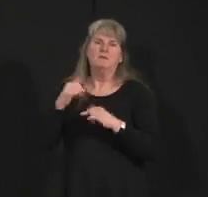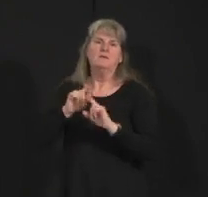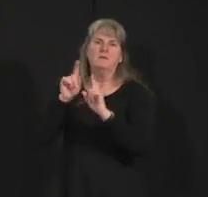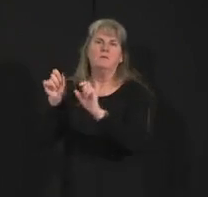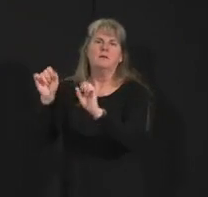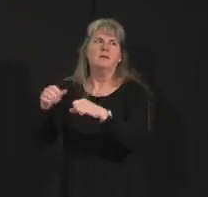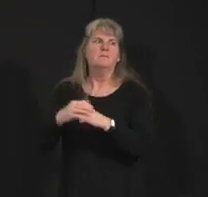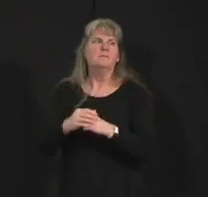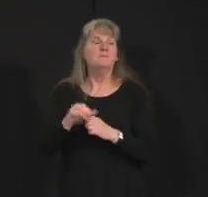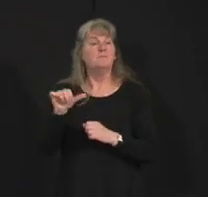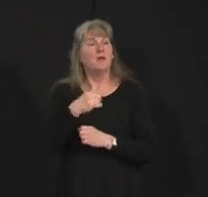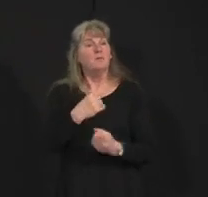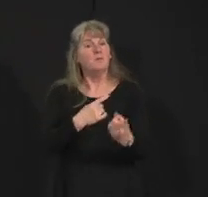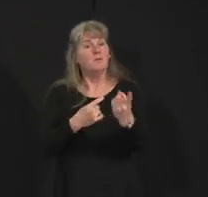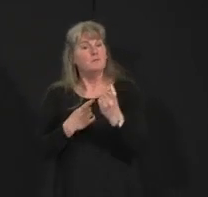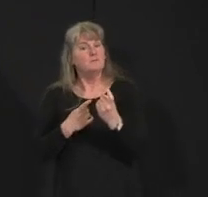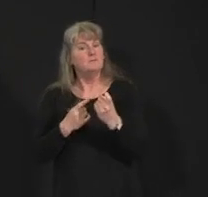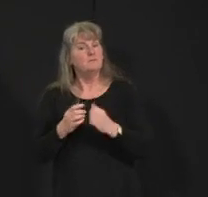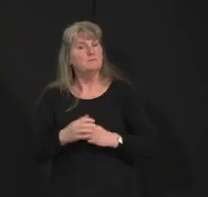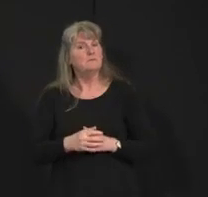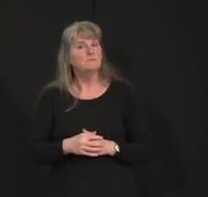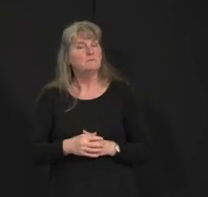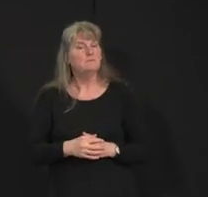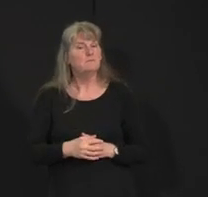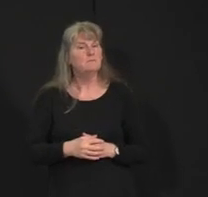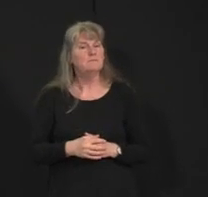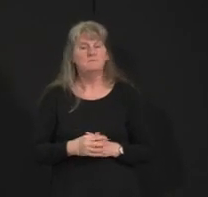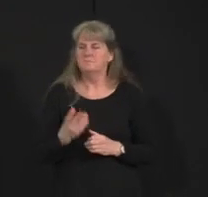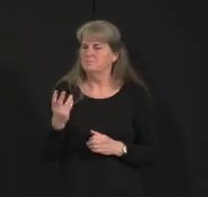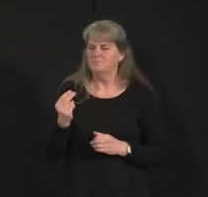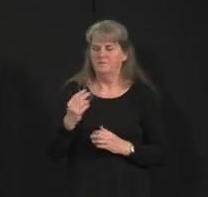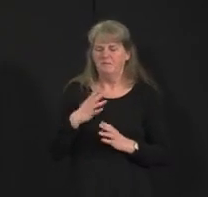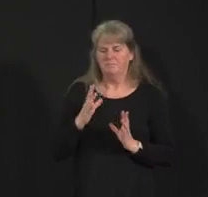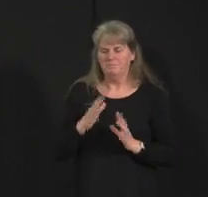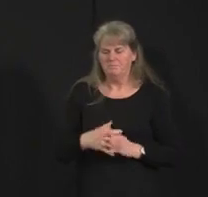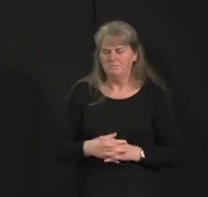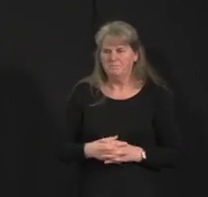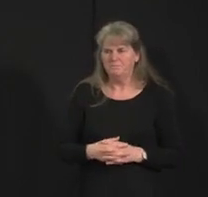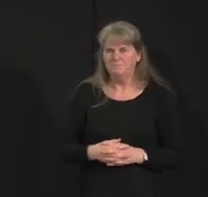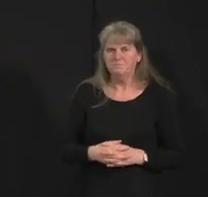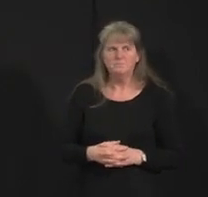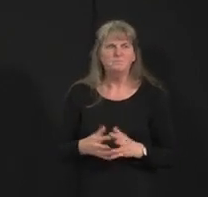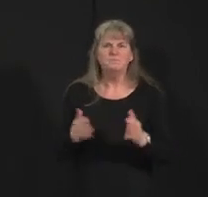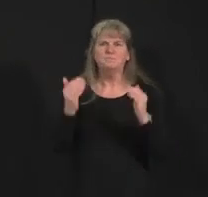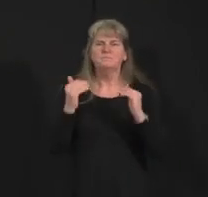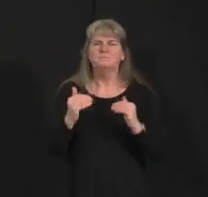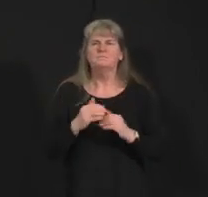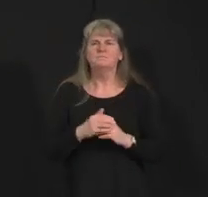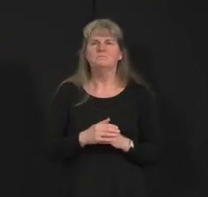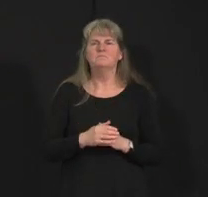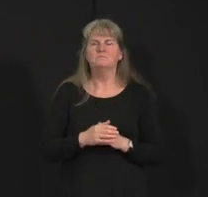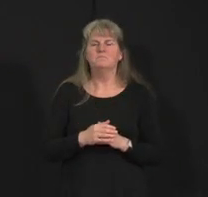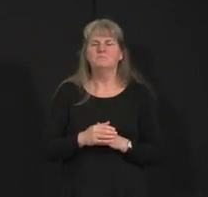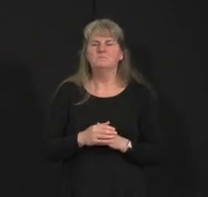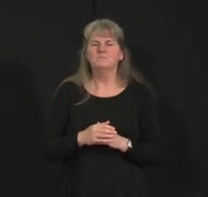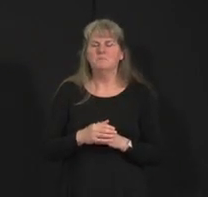[ Speaking French ] We will move to Gabrielle at